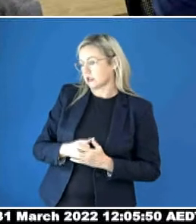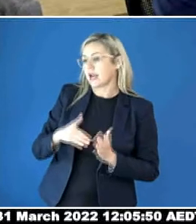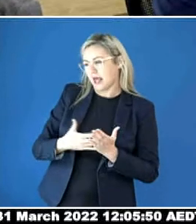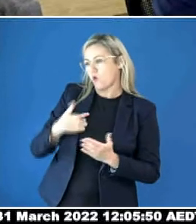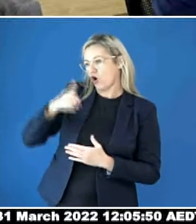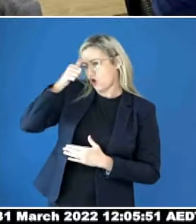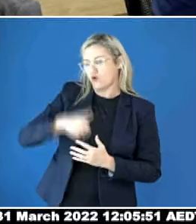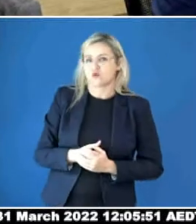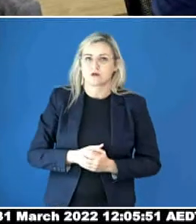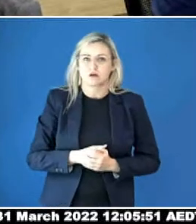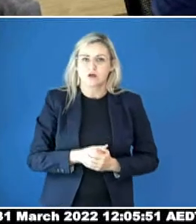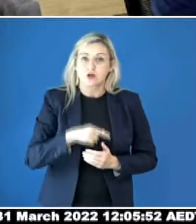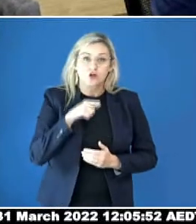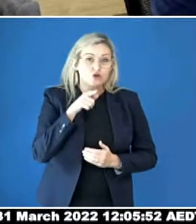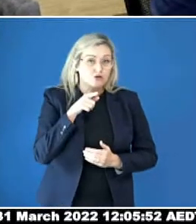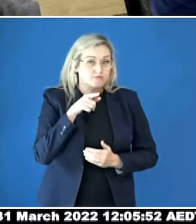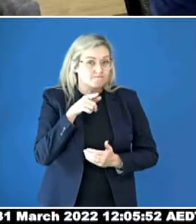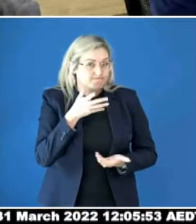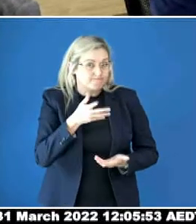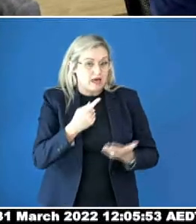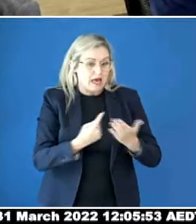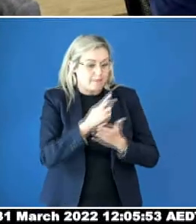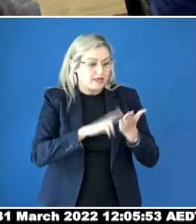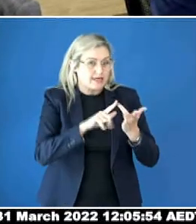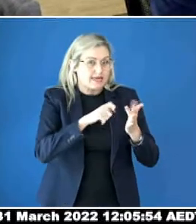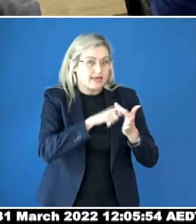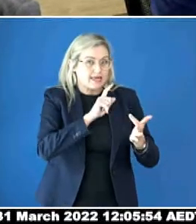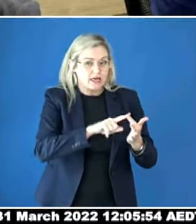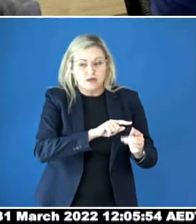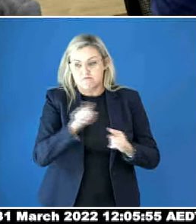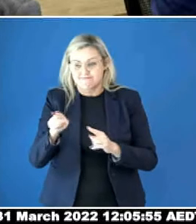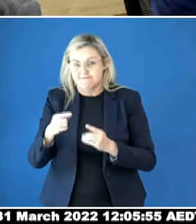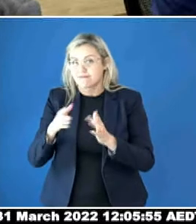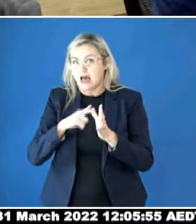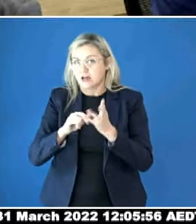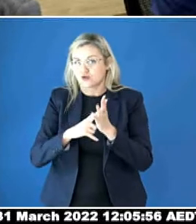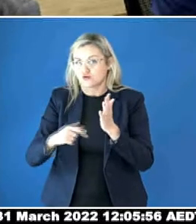relation to Niky's assault and Anglicare's subsequent response, that the procedure was